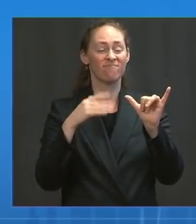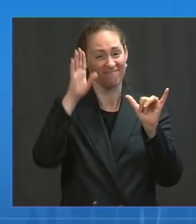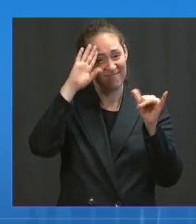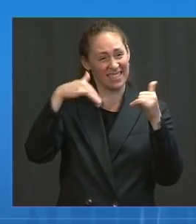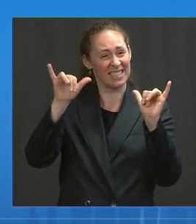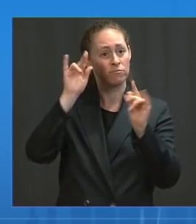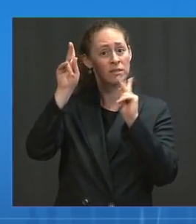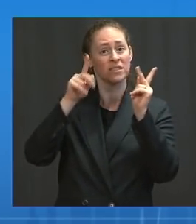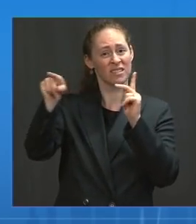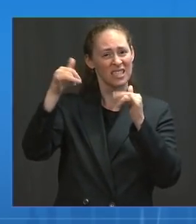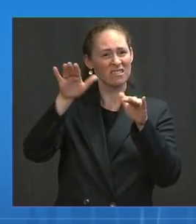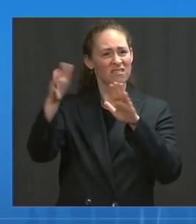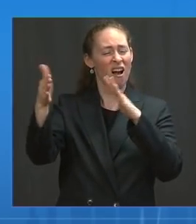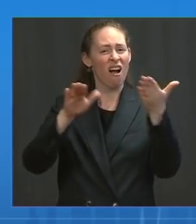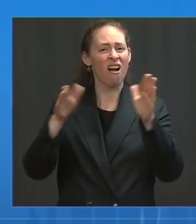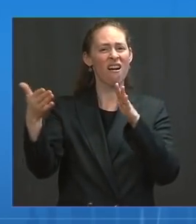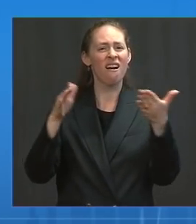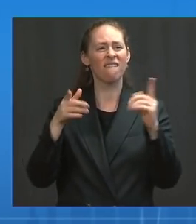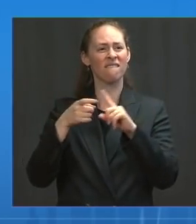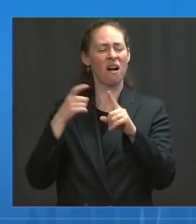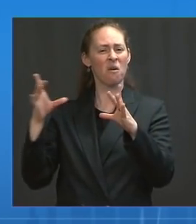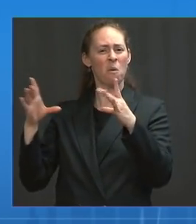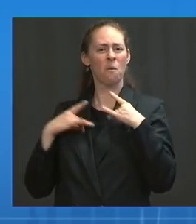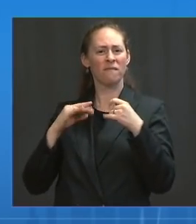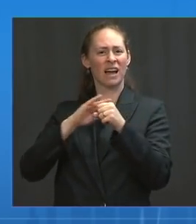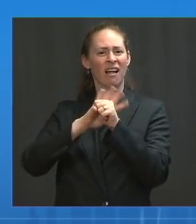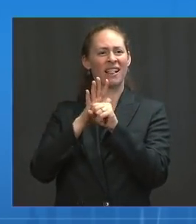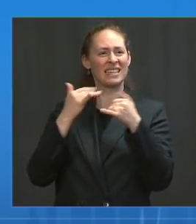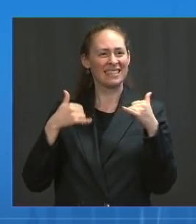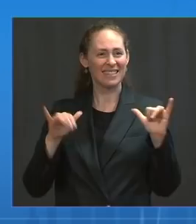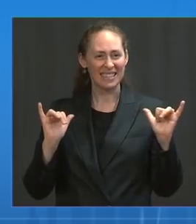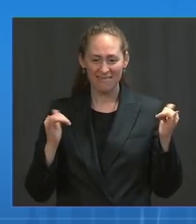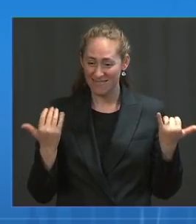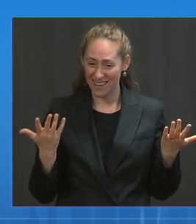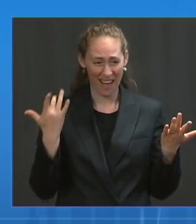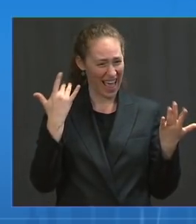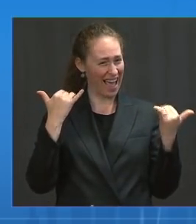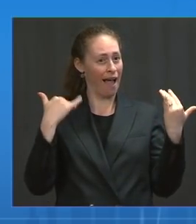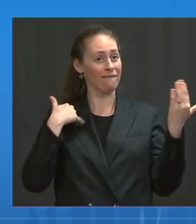which is especially tragic even at this point. It is unnecessary and preventable.